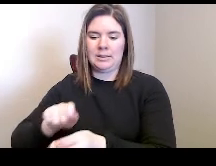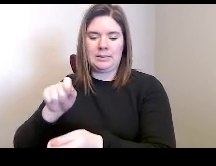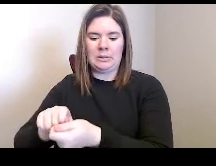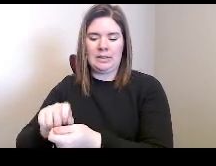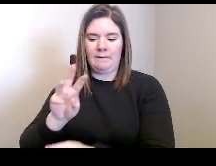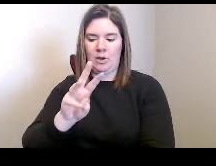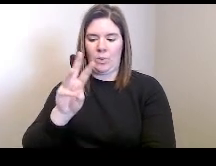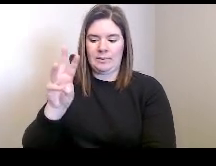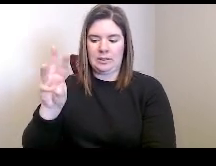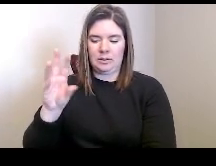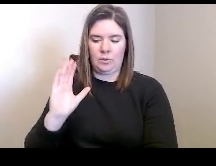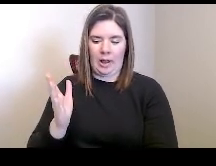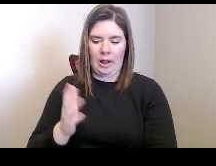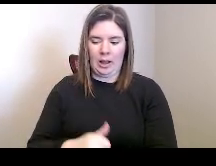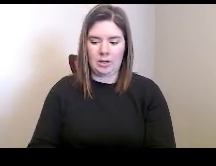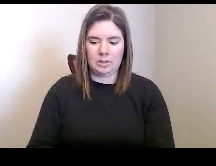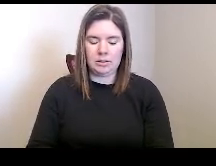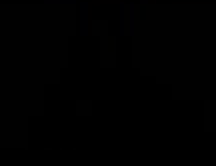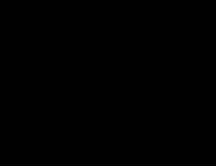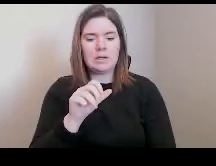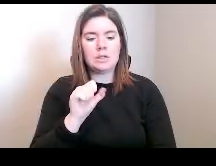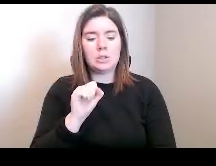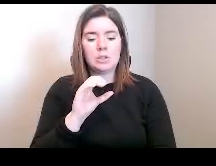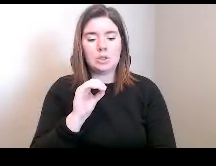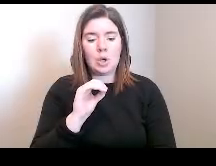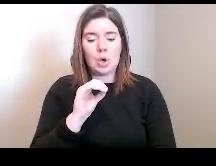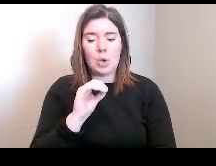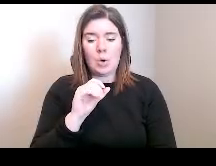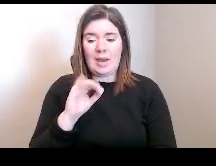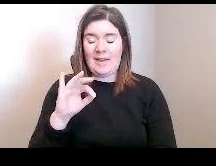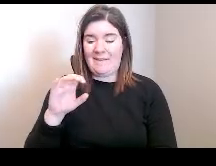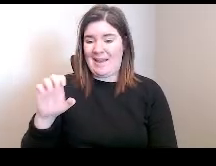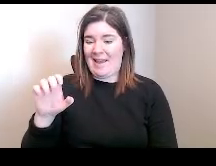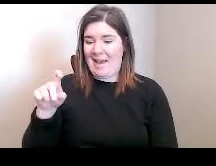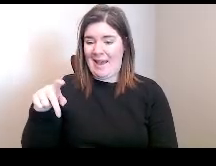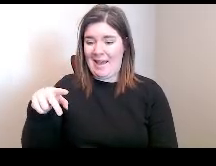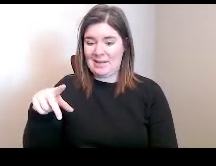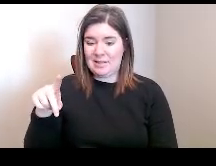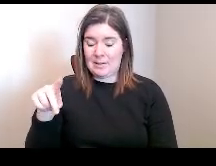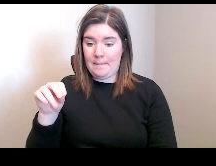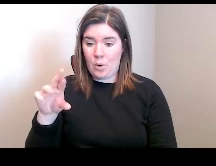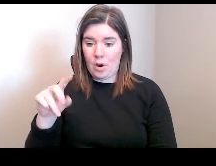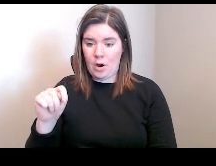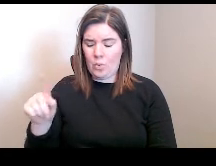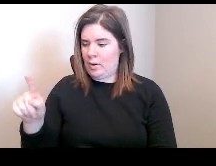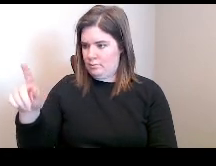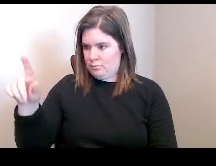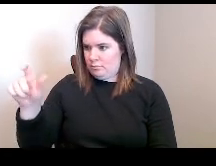And so, to export, you know, every-- we've cleared all of our accessibility issues in this document.